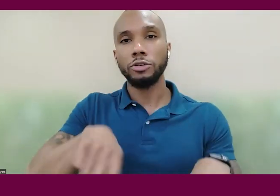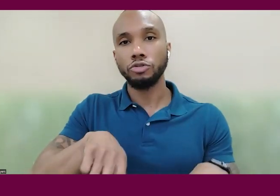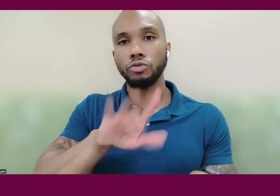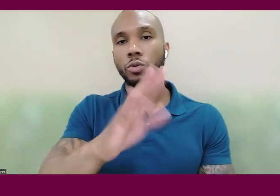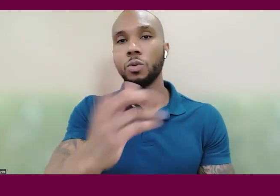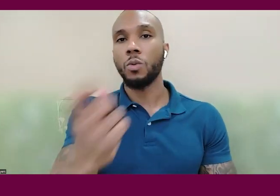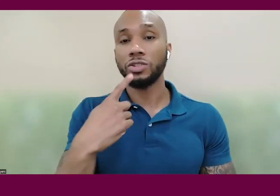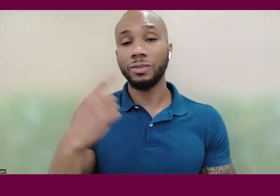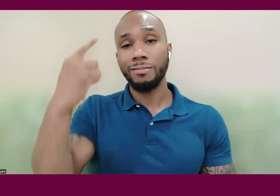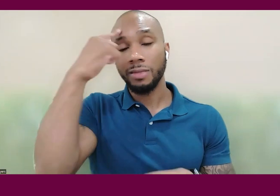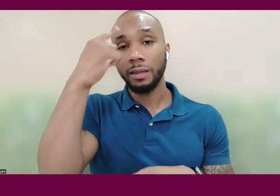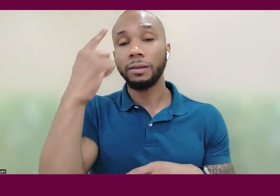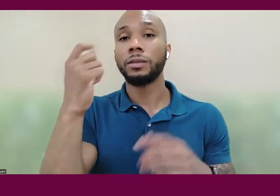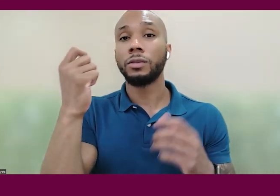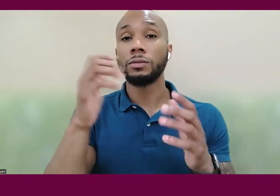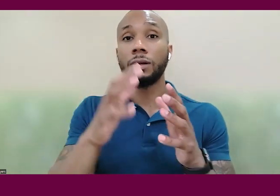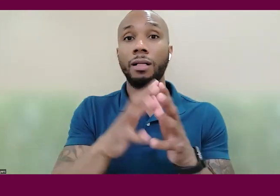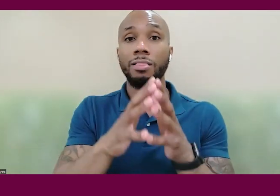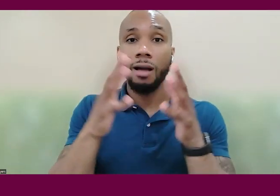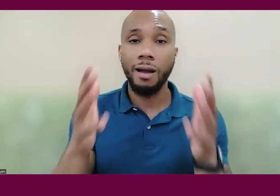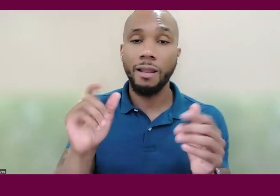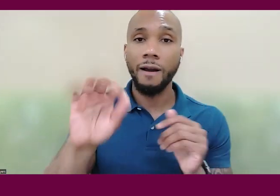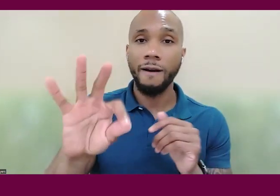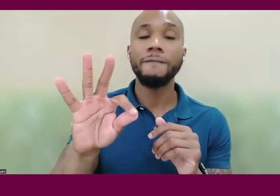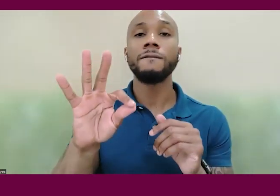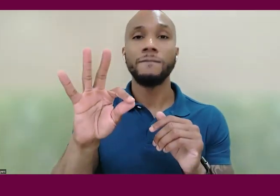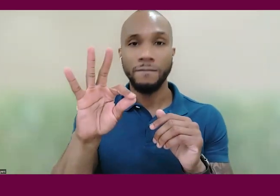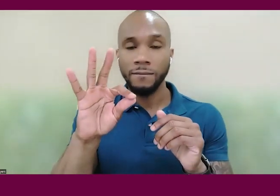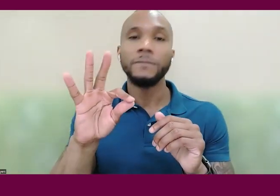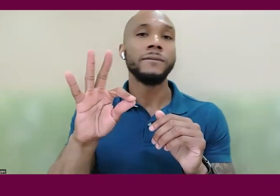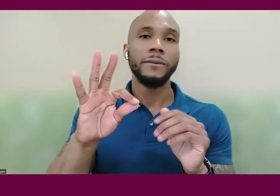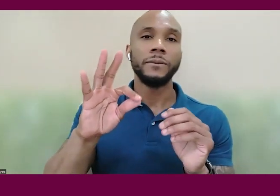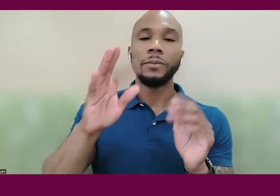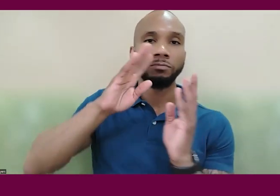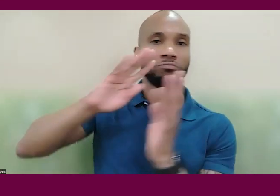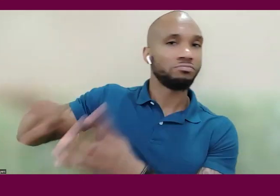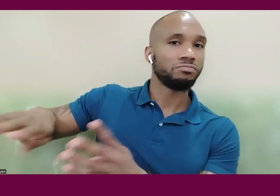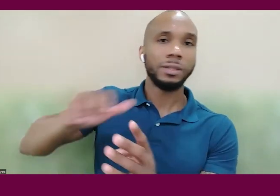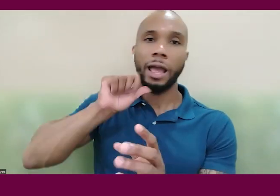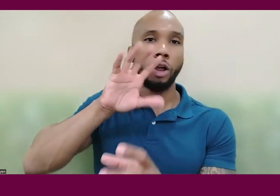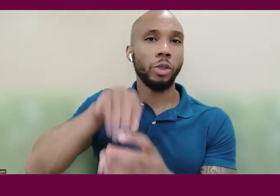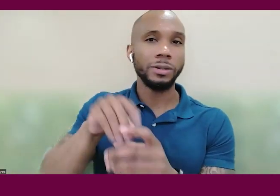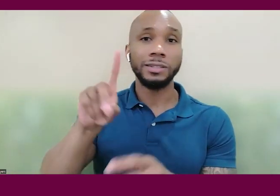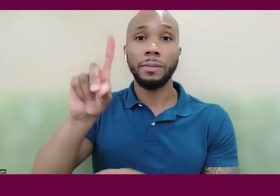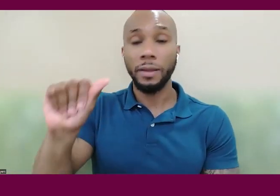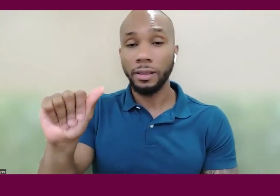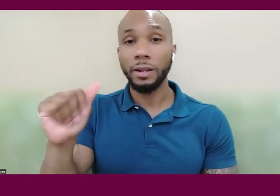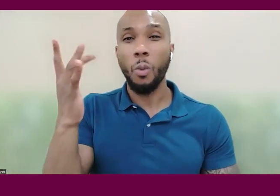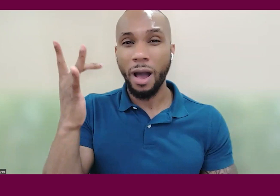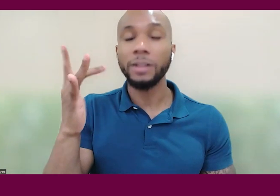I think there's a whole lot of leaving out disability so people don't feel sorry for